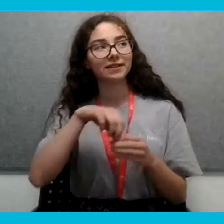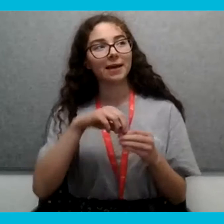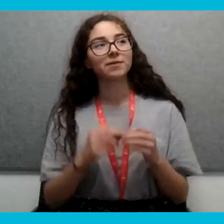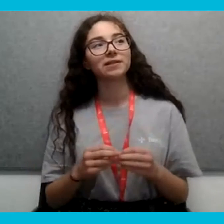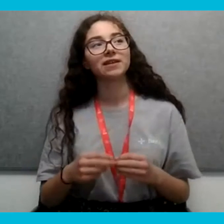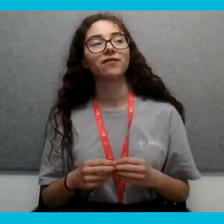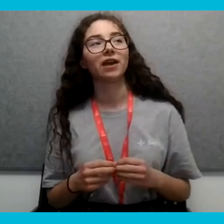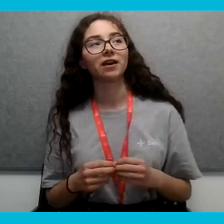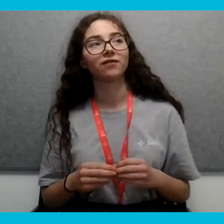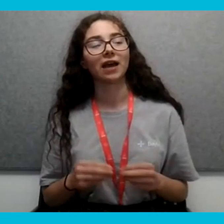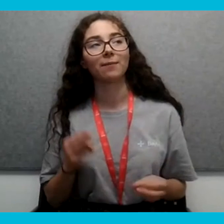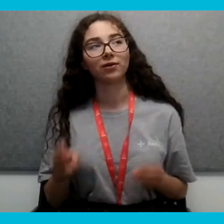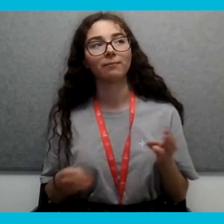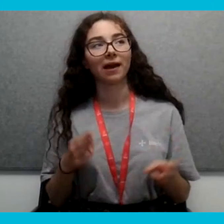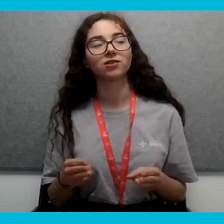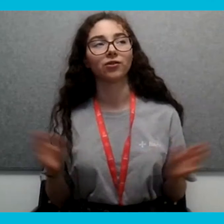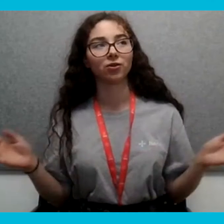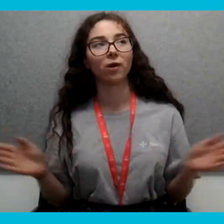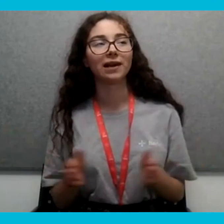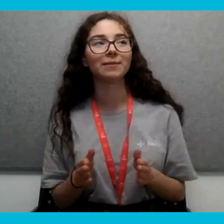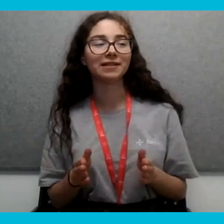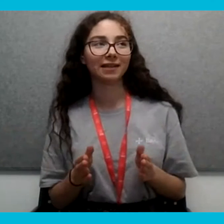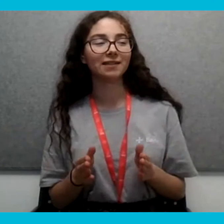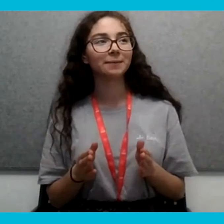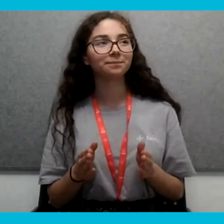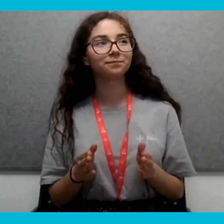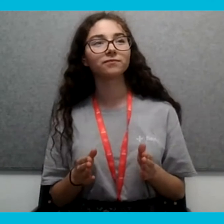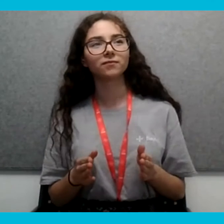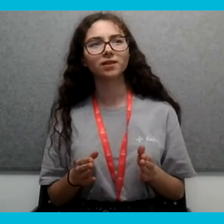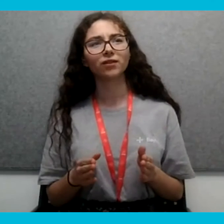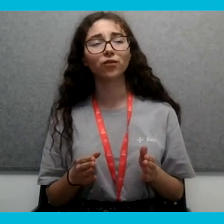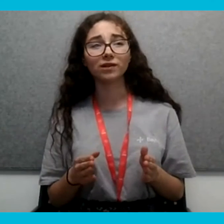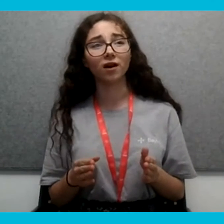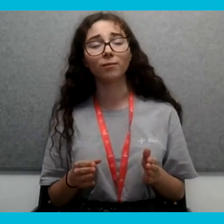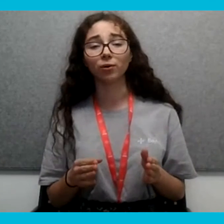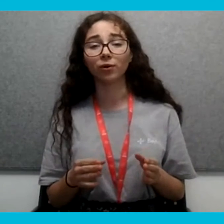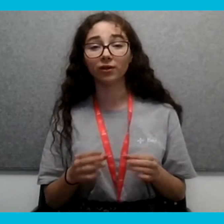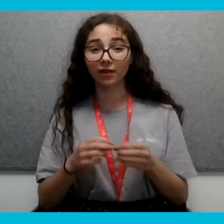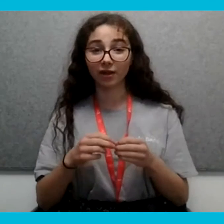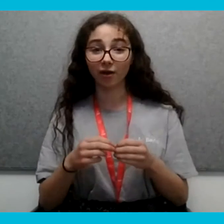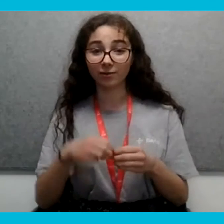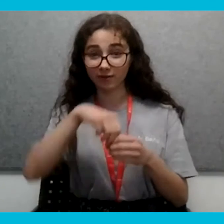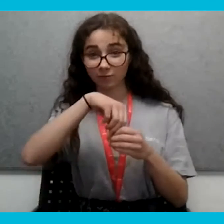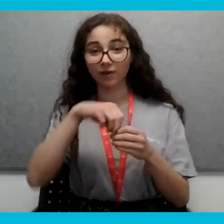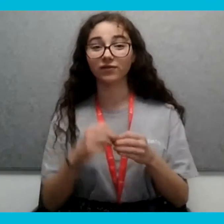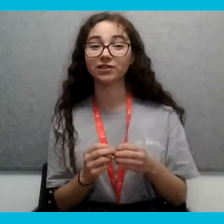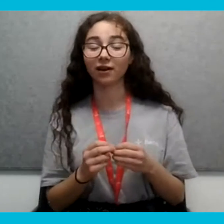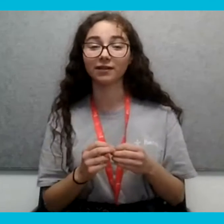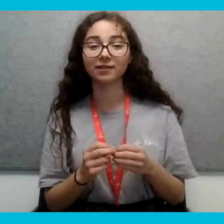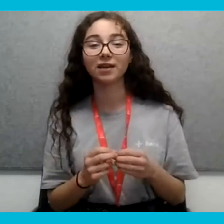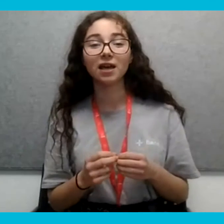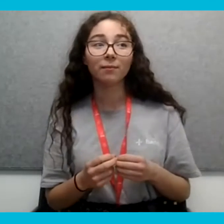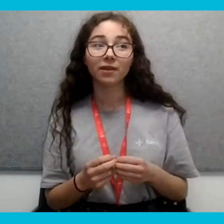The stem specific vocabulary of makaton quite limited, for example, they're only words word for science,